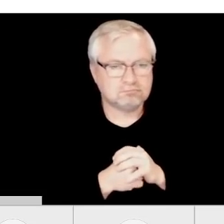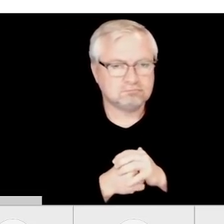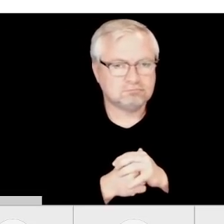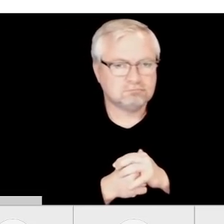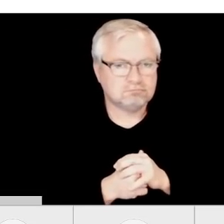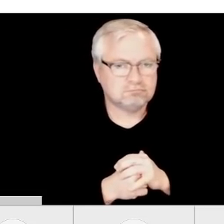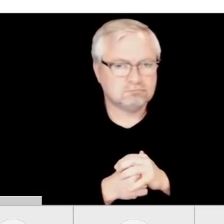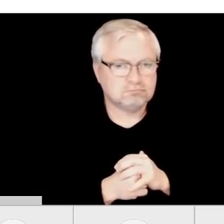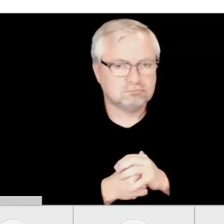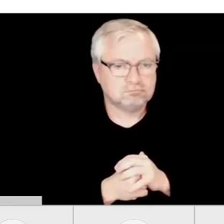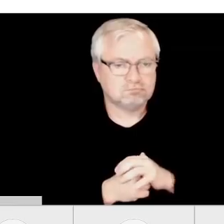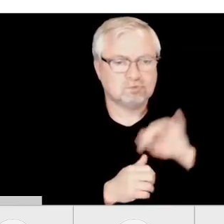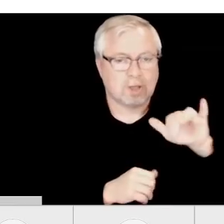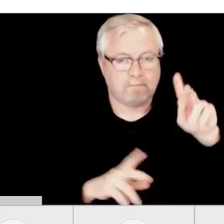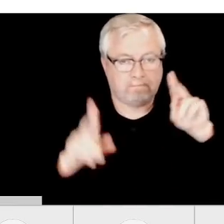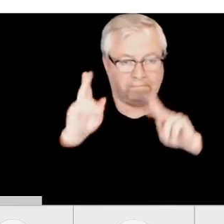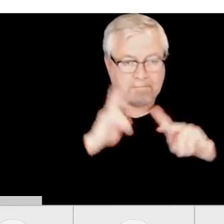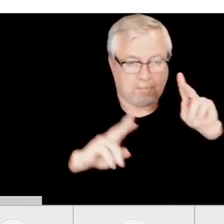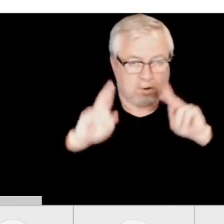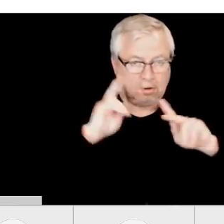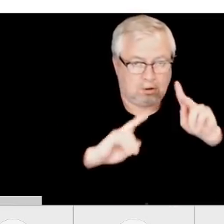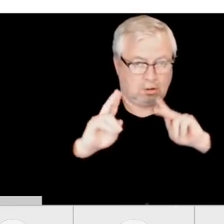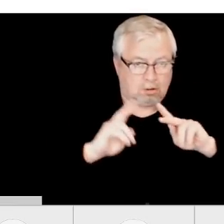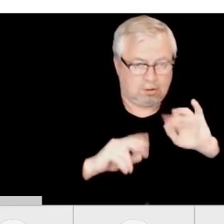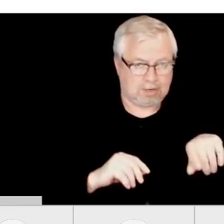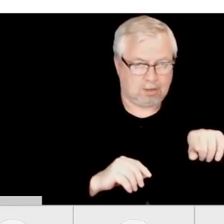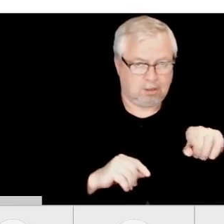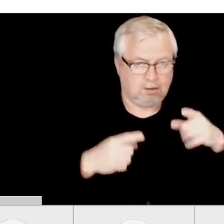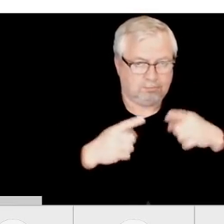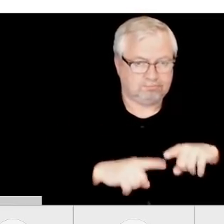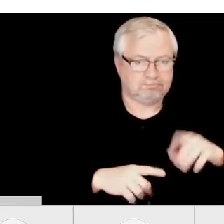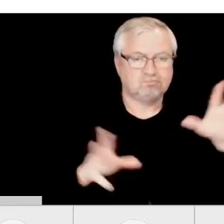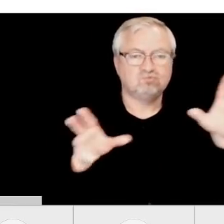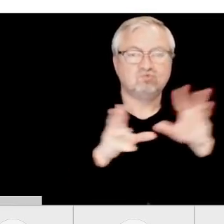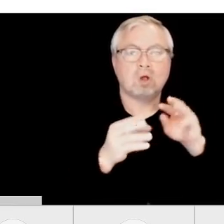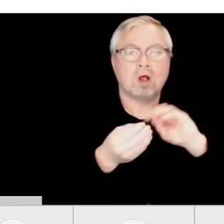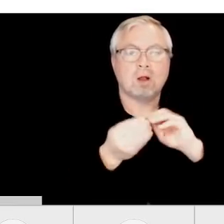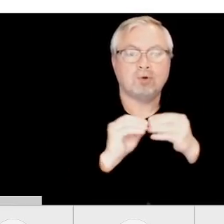So it's like a -- the total number of people simultaneously needing